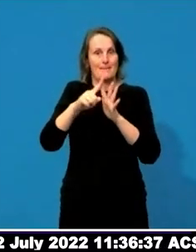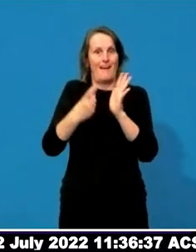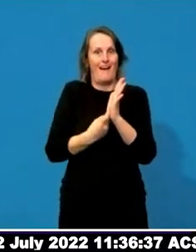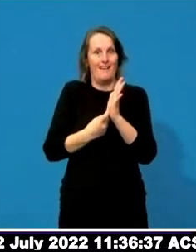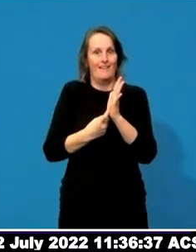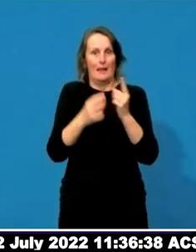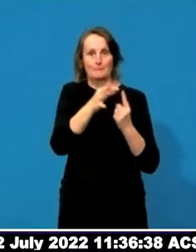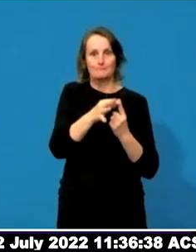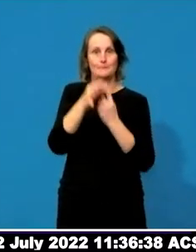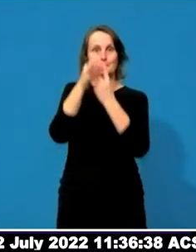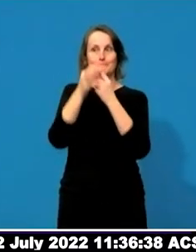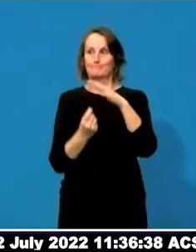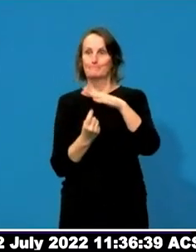And, in fact, you know, that co-design process